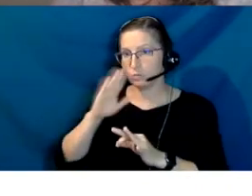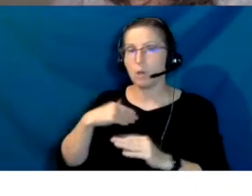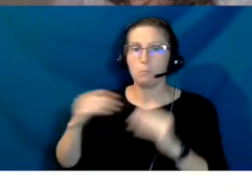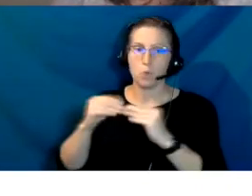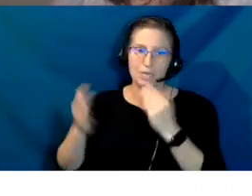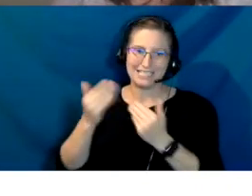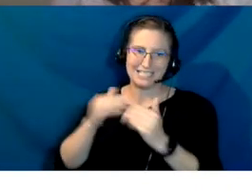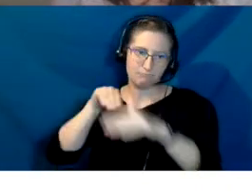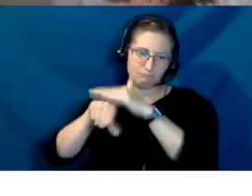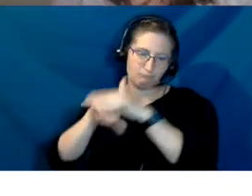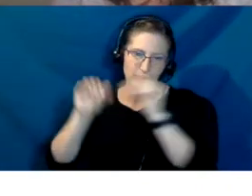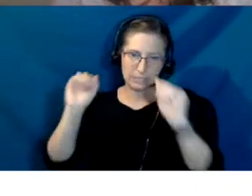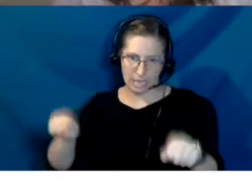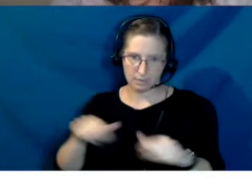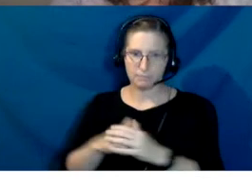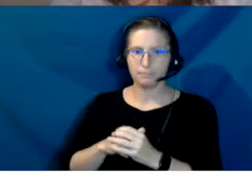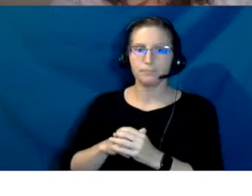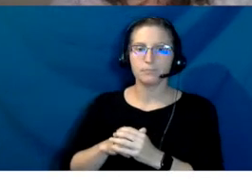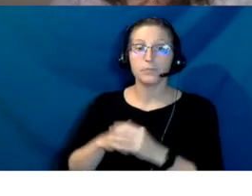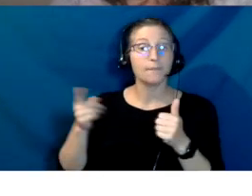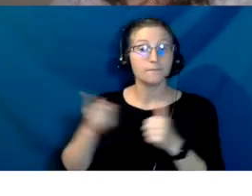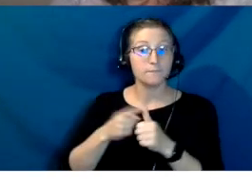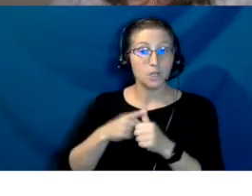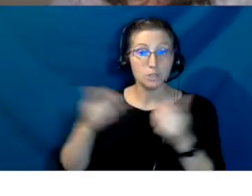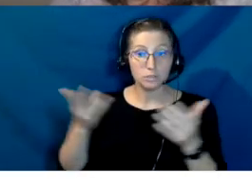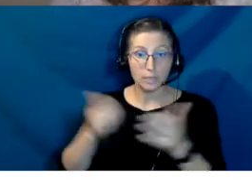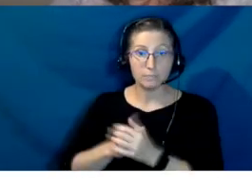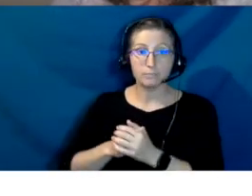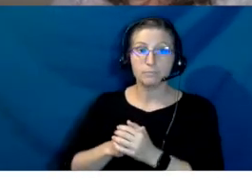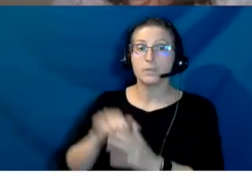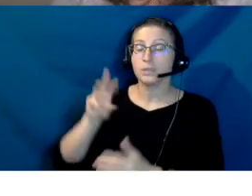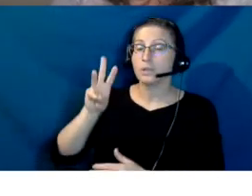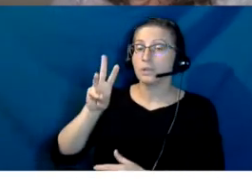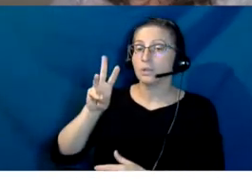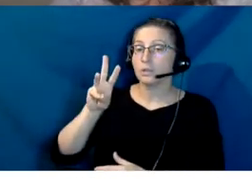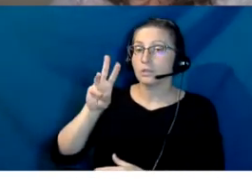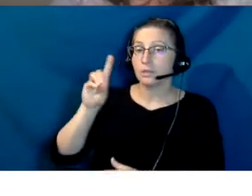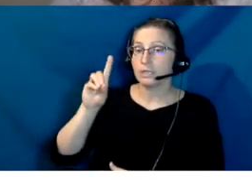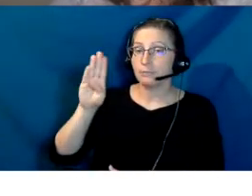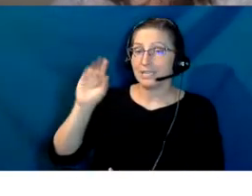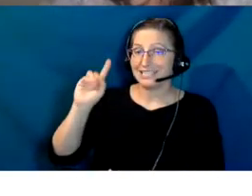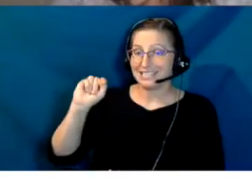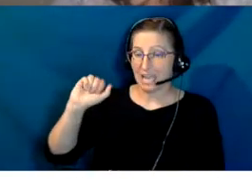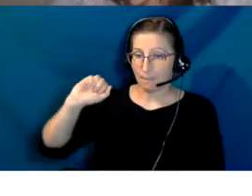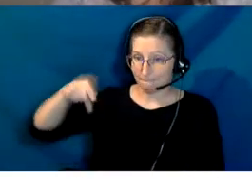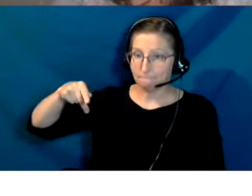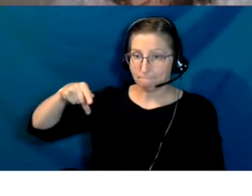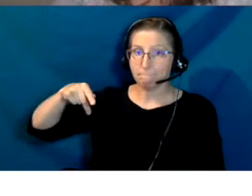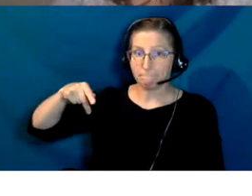for you. So the first one is just the Wisconsin Deafblind Technical Assistance Project’s website.